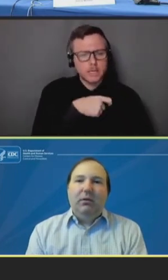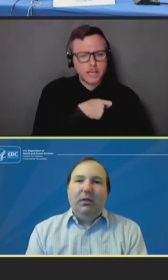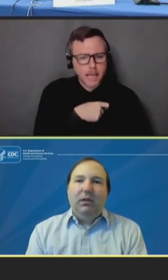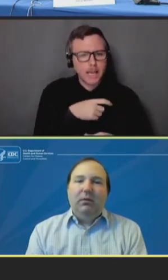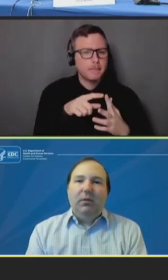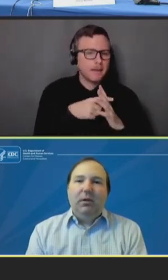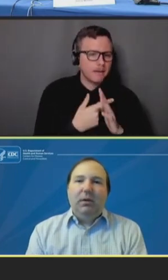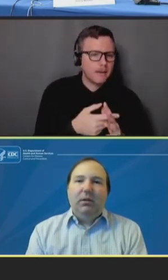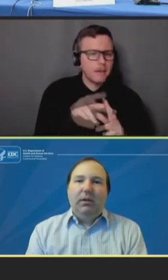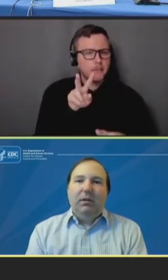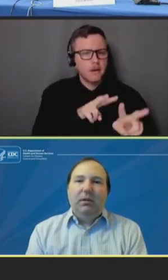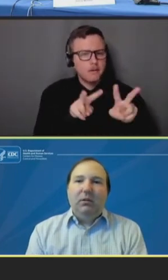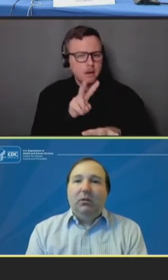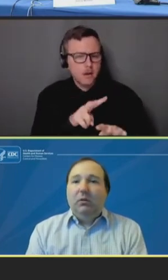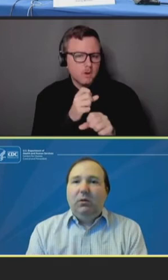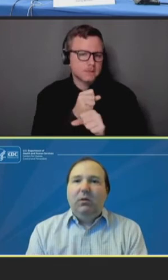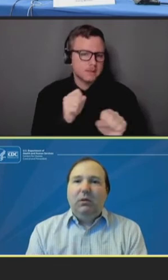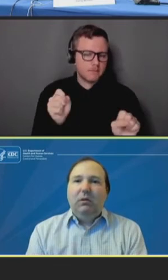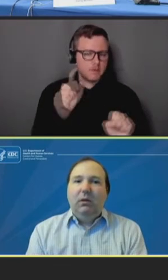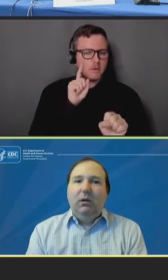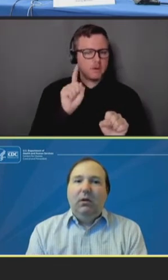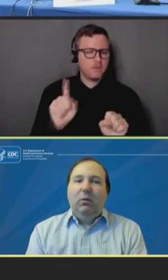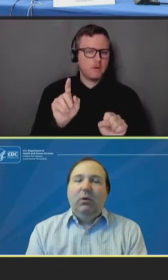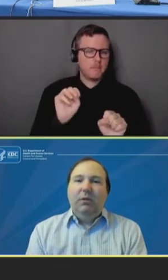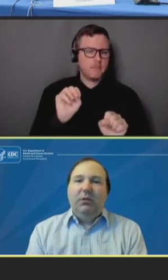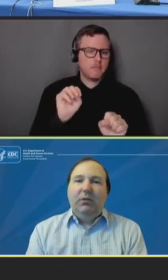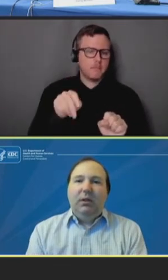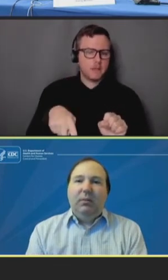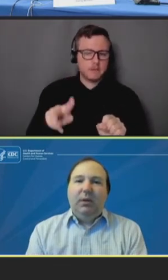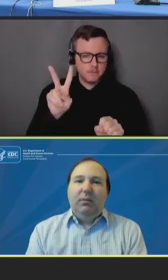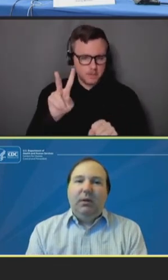the safety of monkeypox vaccines as soon as doses were administered in that population.